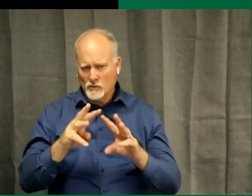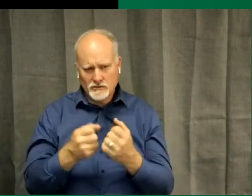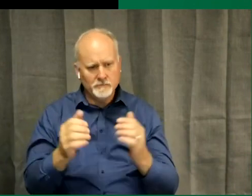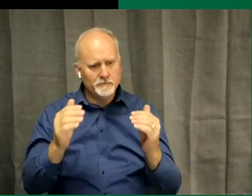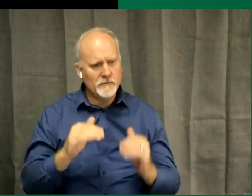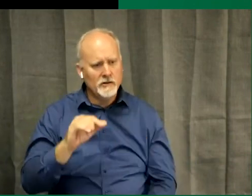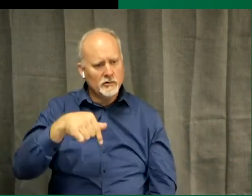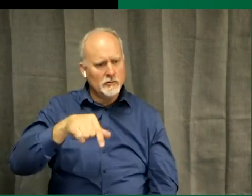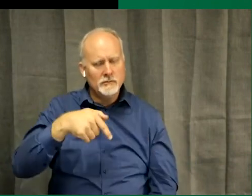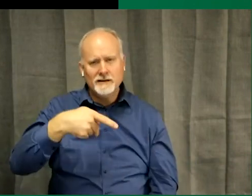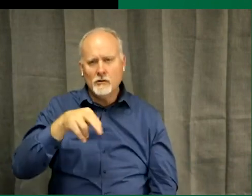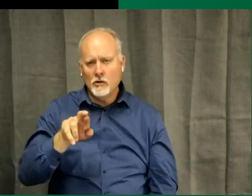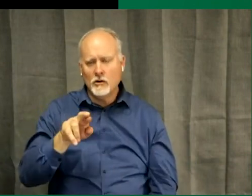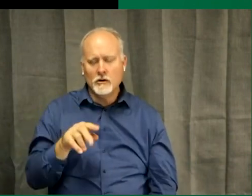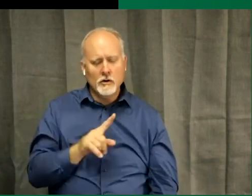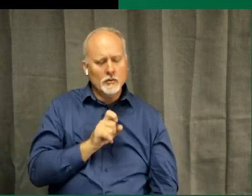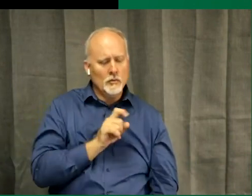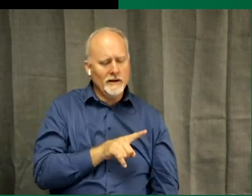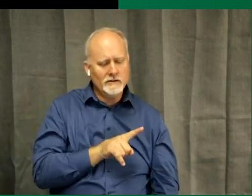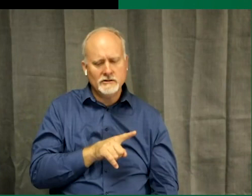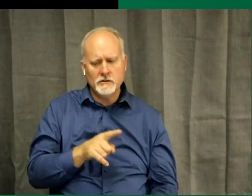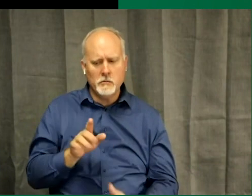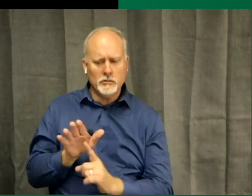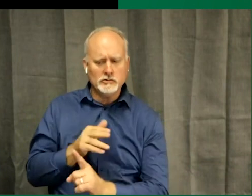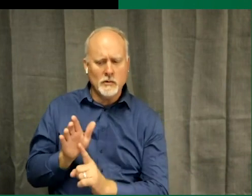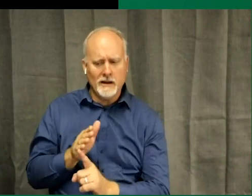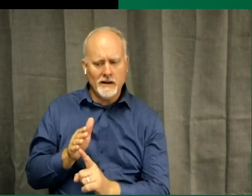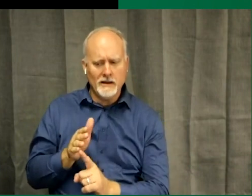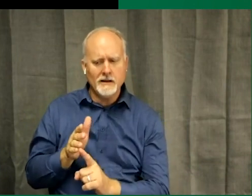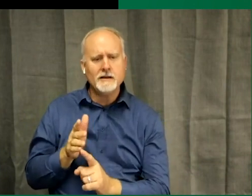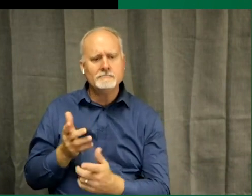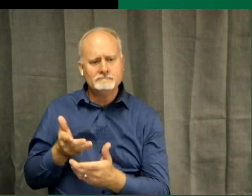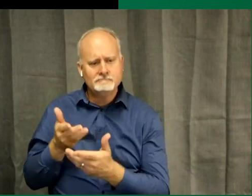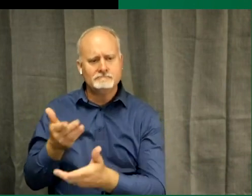the question persuade refer suicide gatekeeper training and then cognito is another kind of